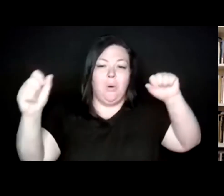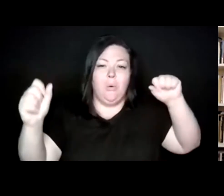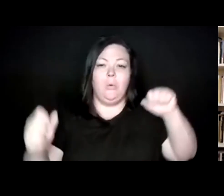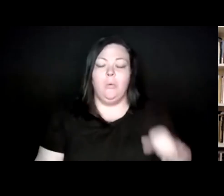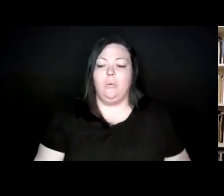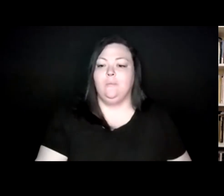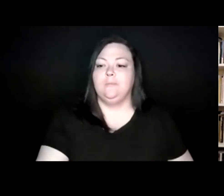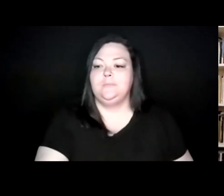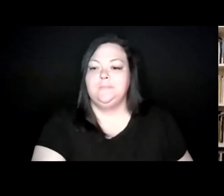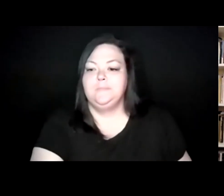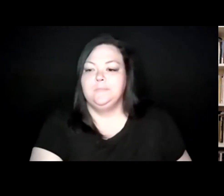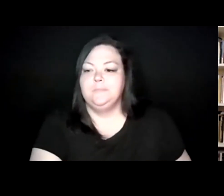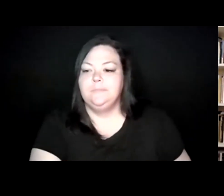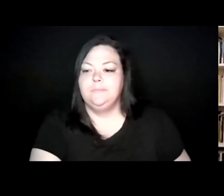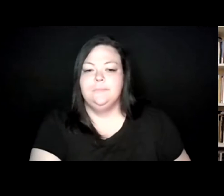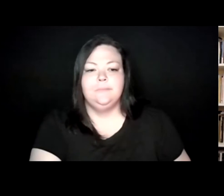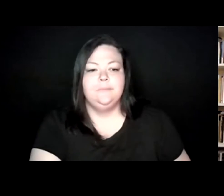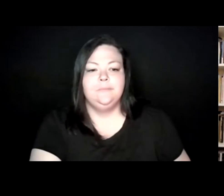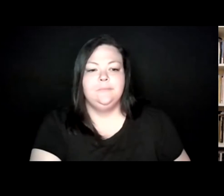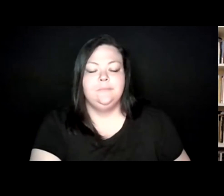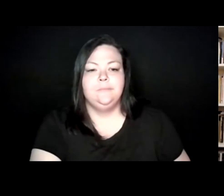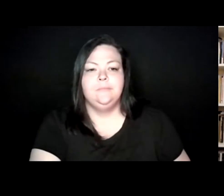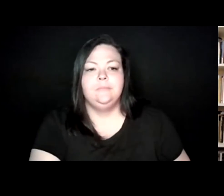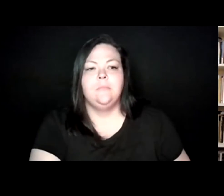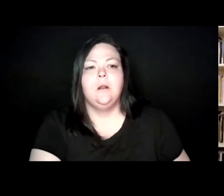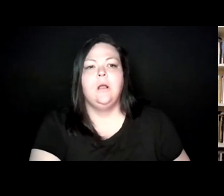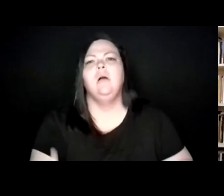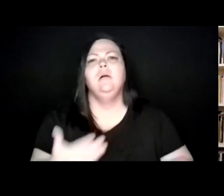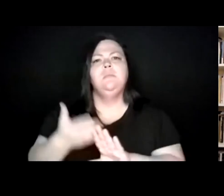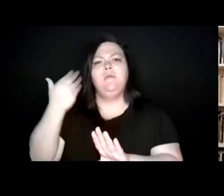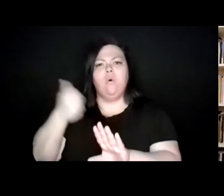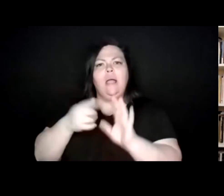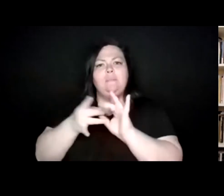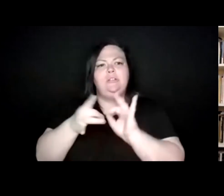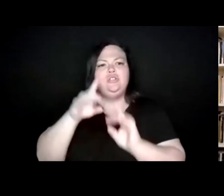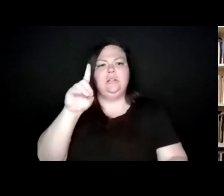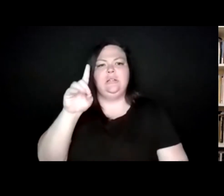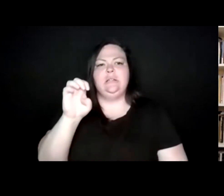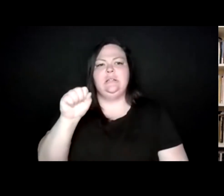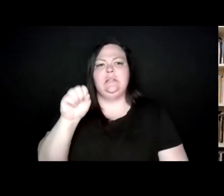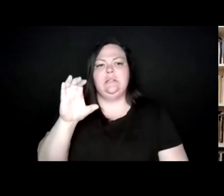I mentioned Descartes daughter in the earlier poem and this is a legend of, uh, something